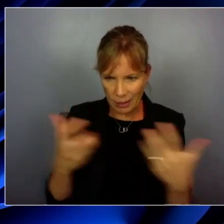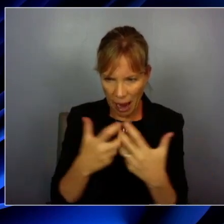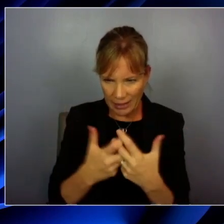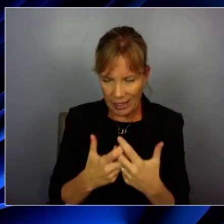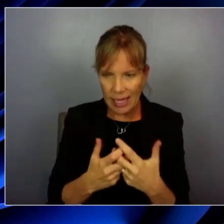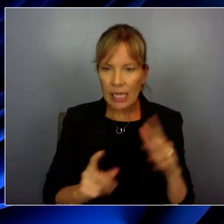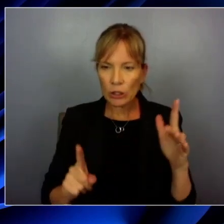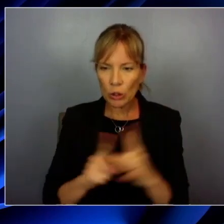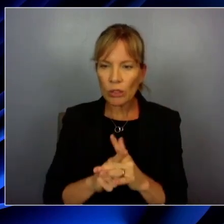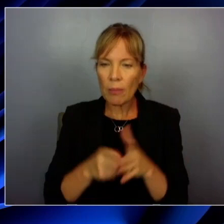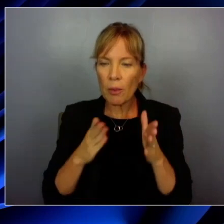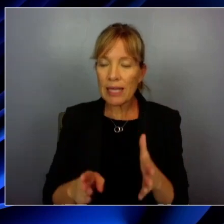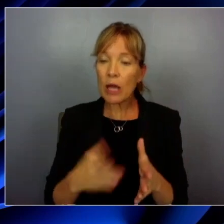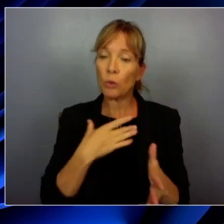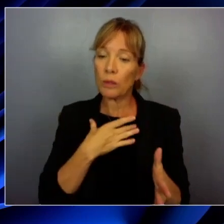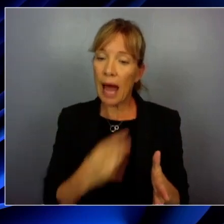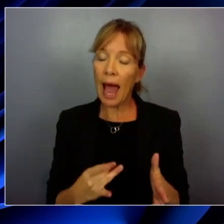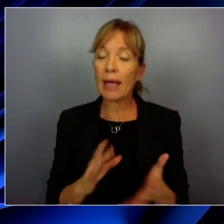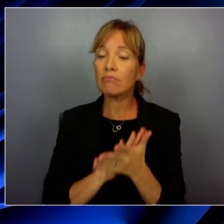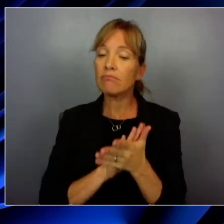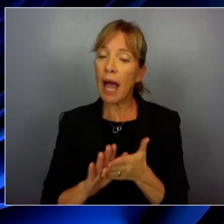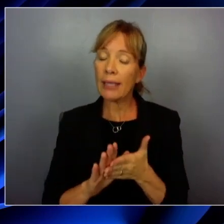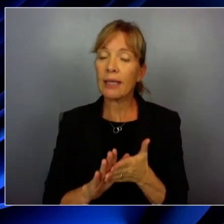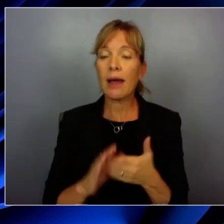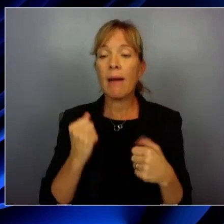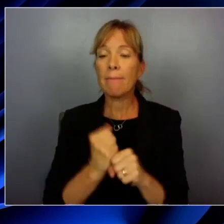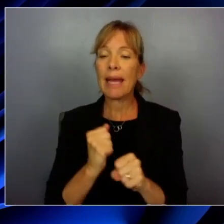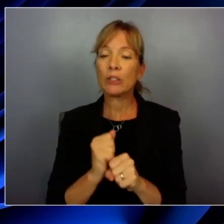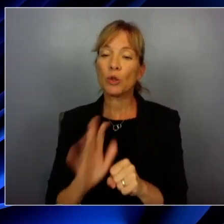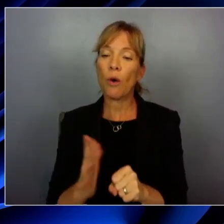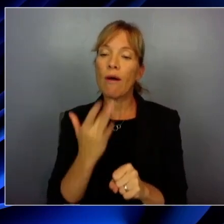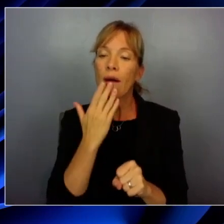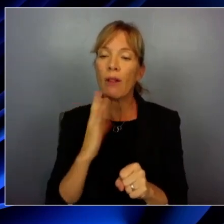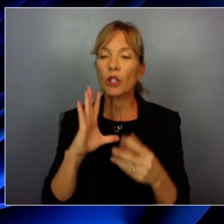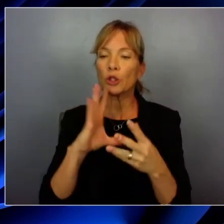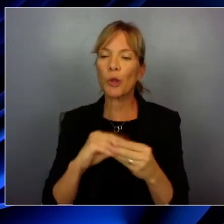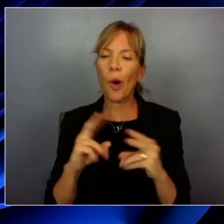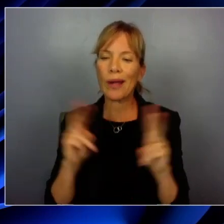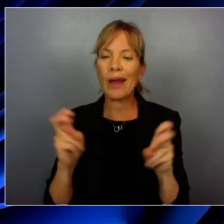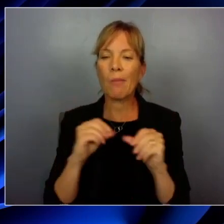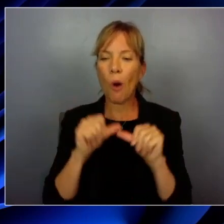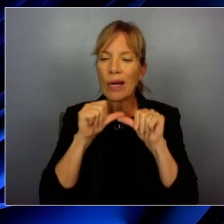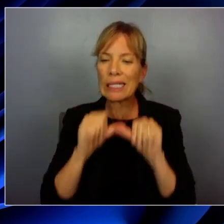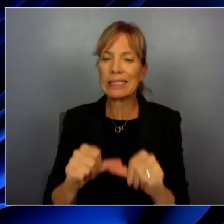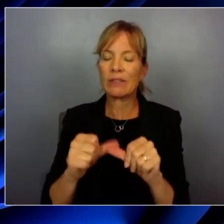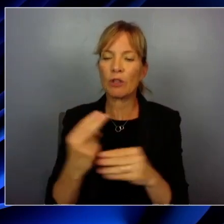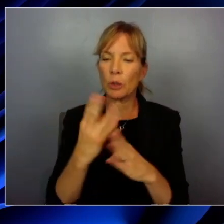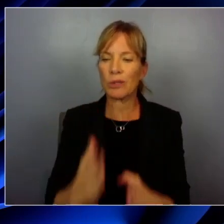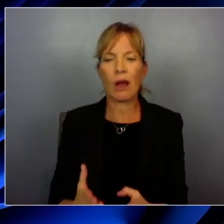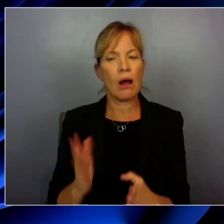and it makes the color story more consistent for the user. Again, a vast improvement over top of what